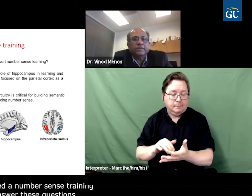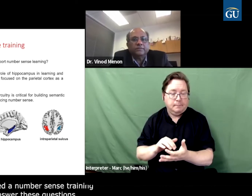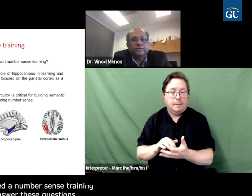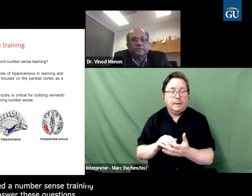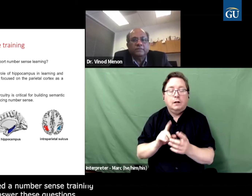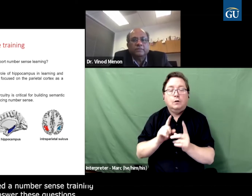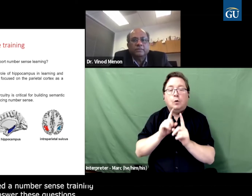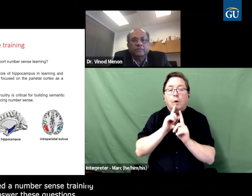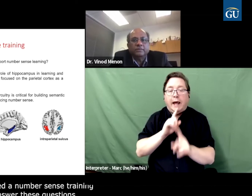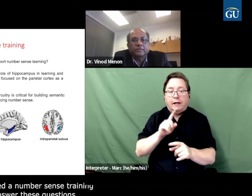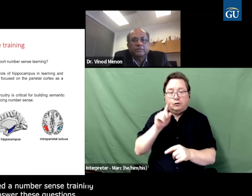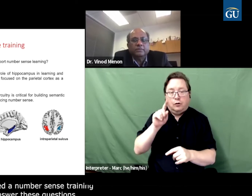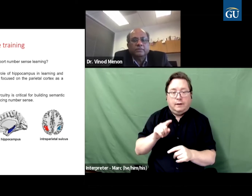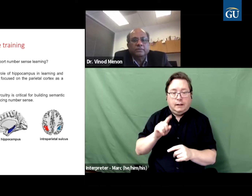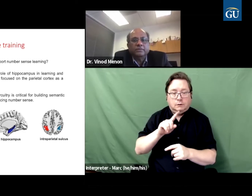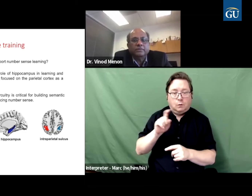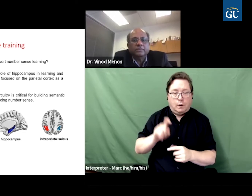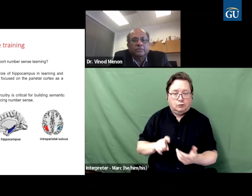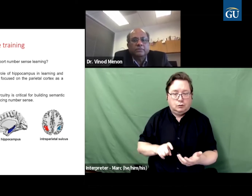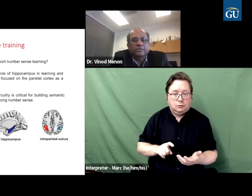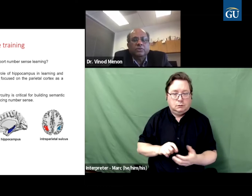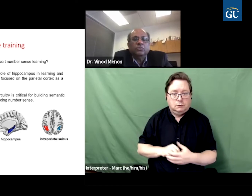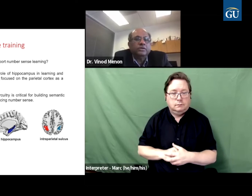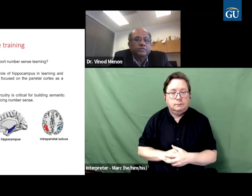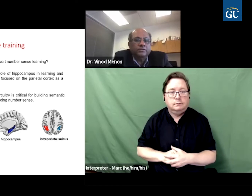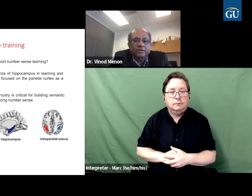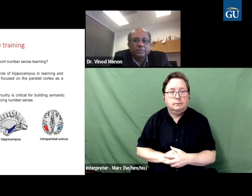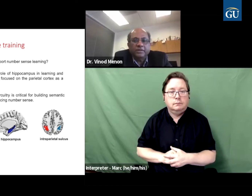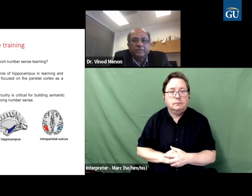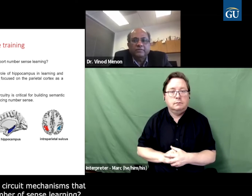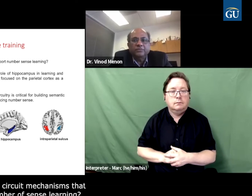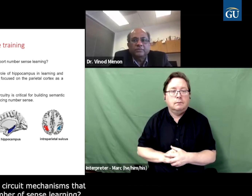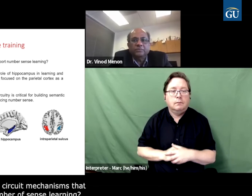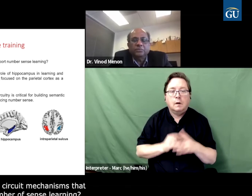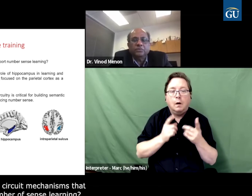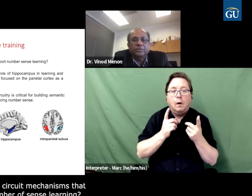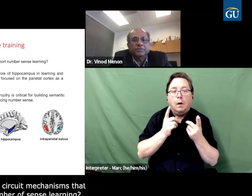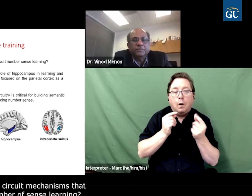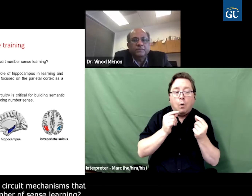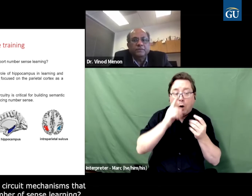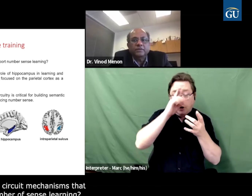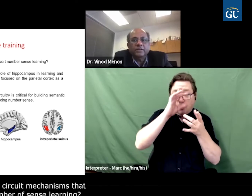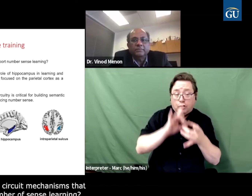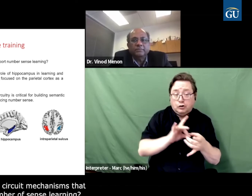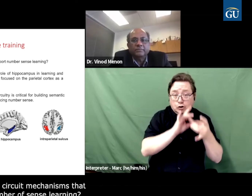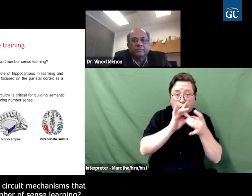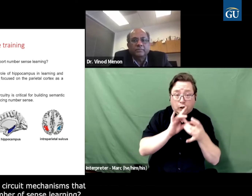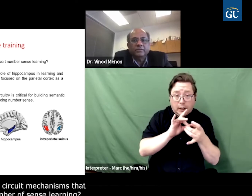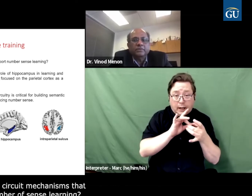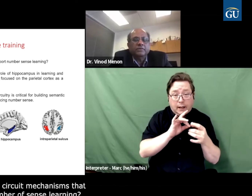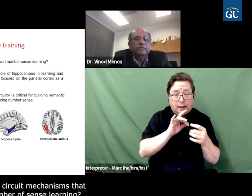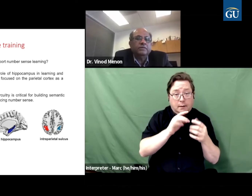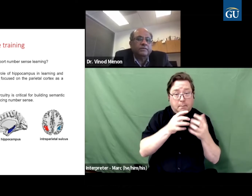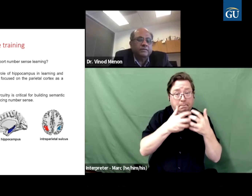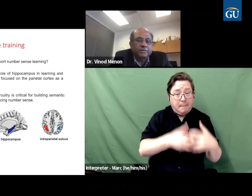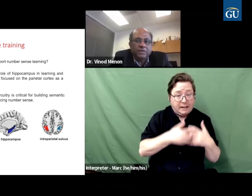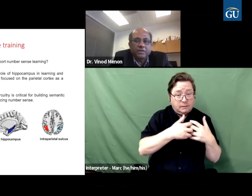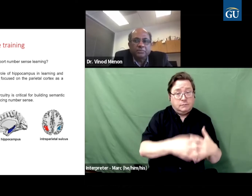to answer these questions what are the circuit mechanisms that